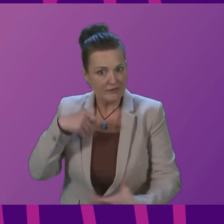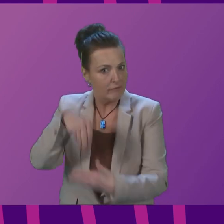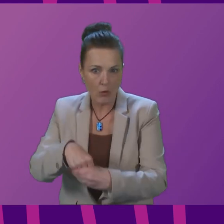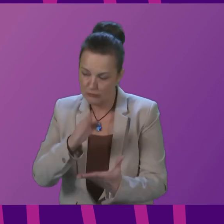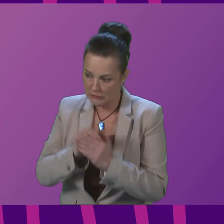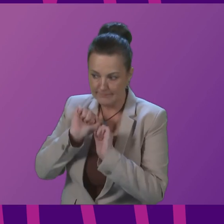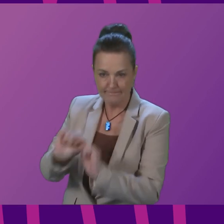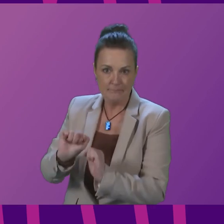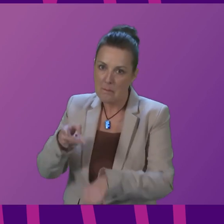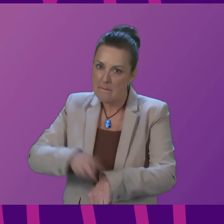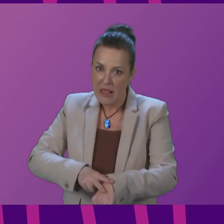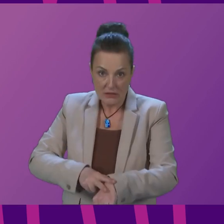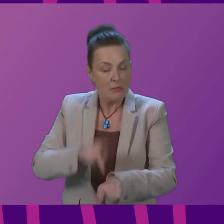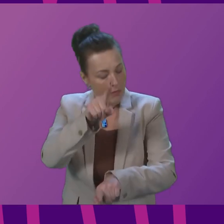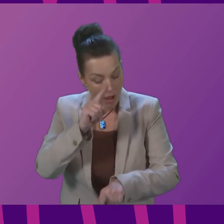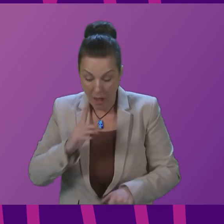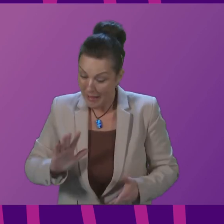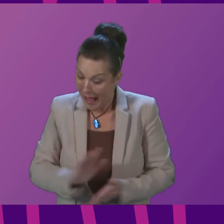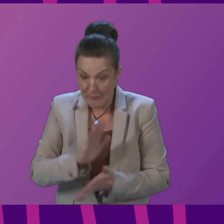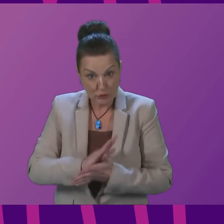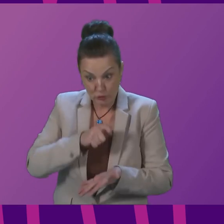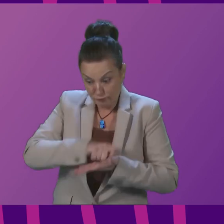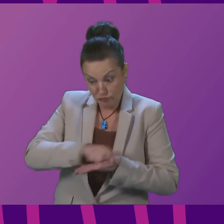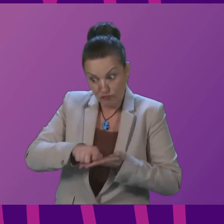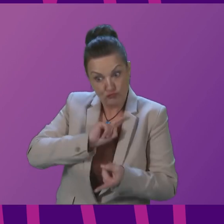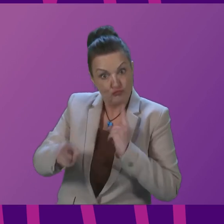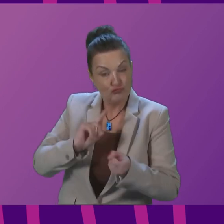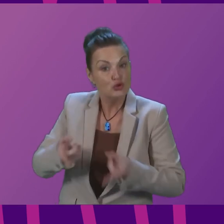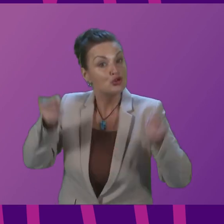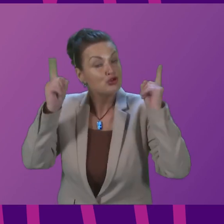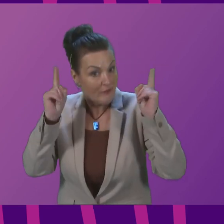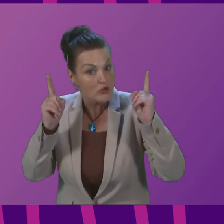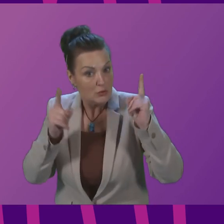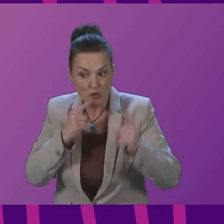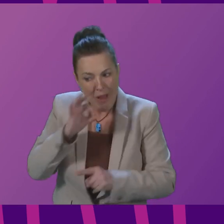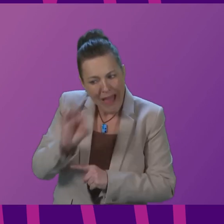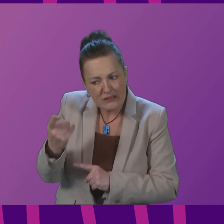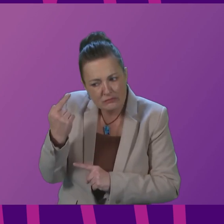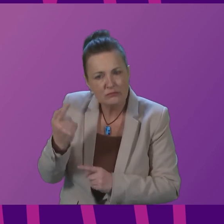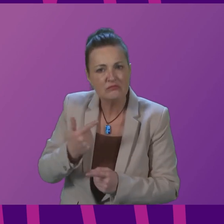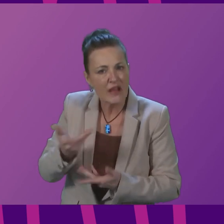I am willing to correspond with the chief constable on this case to seek any explanation